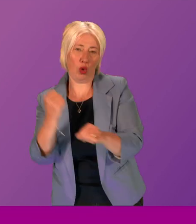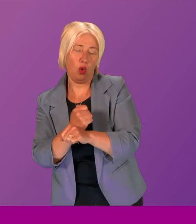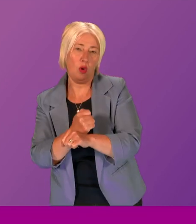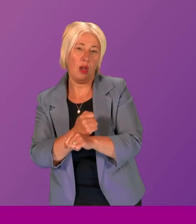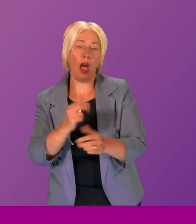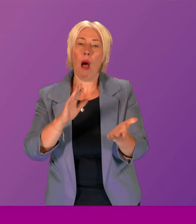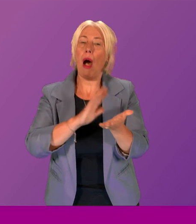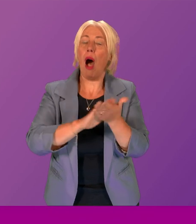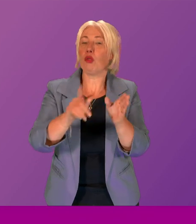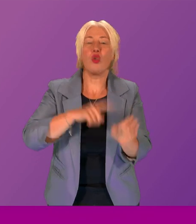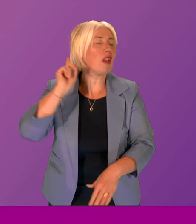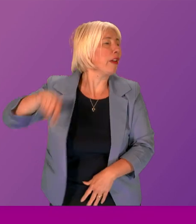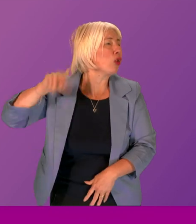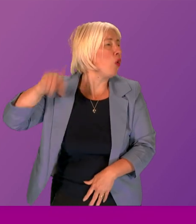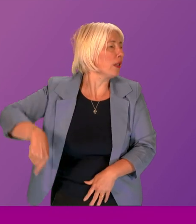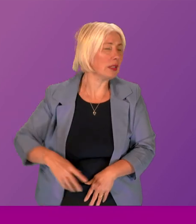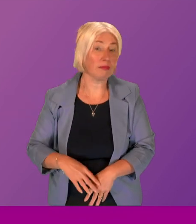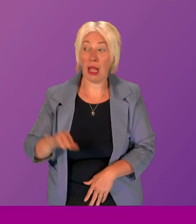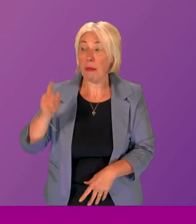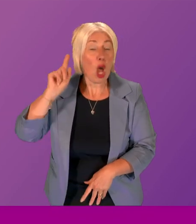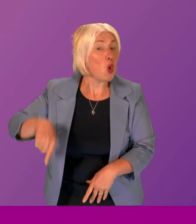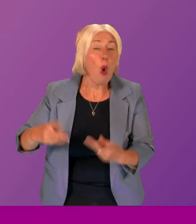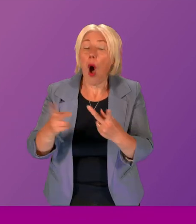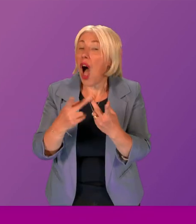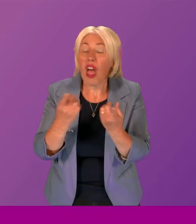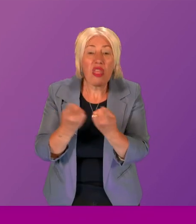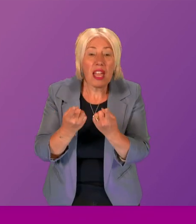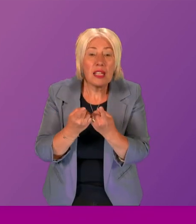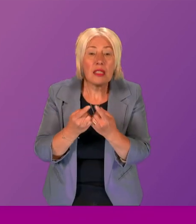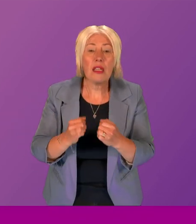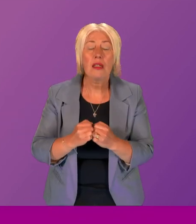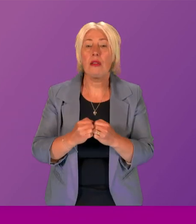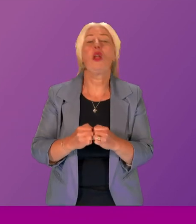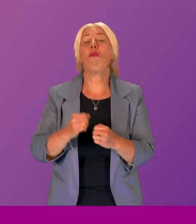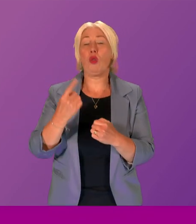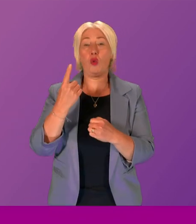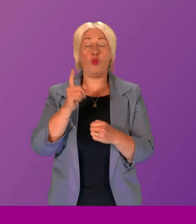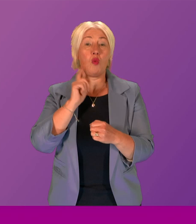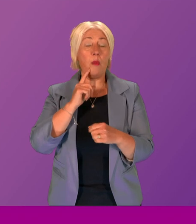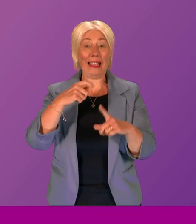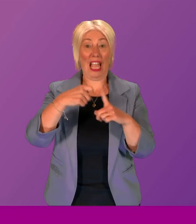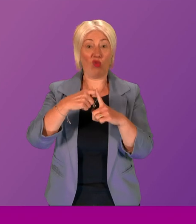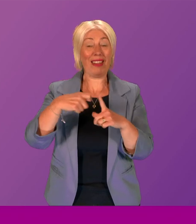Let us see whether he will also ignore others. Katharina Kasper is the chair of the Scottish